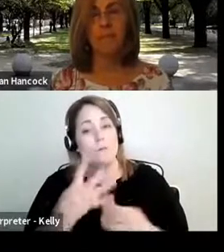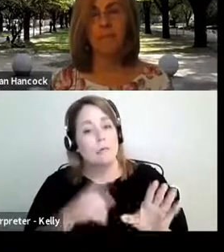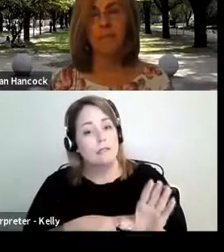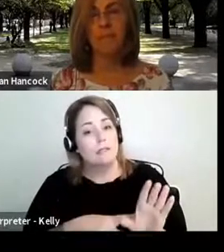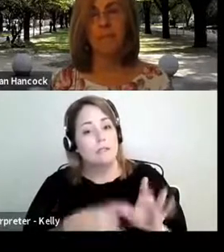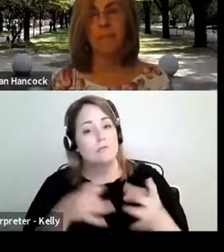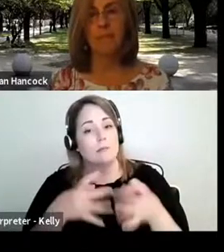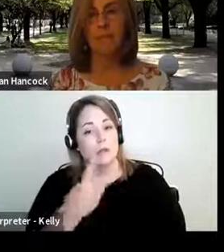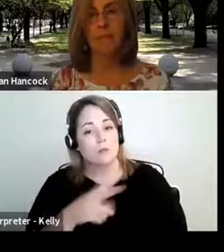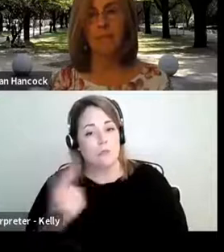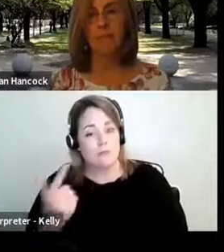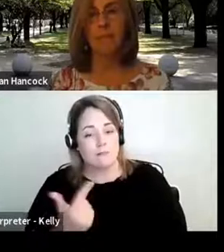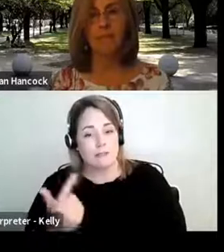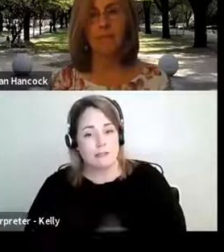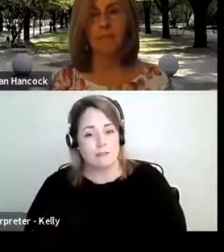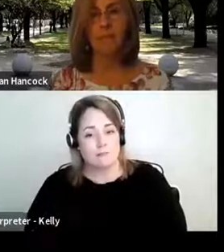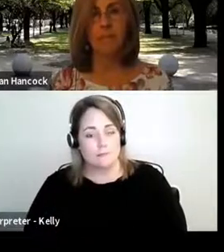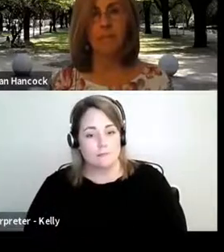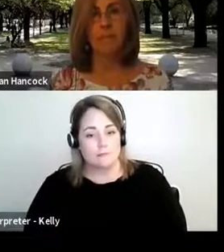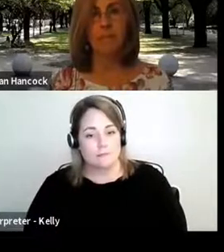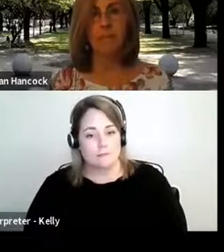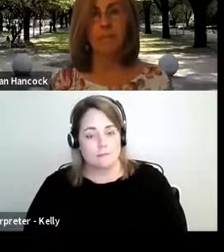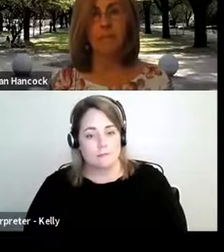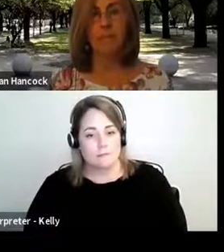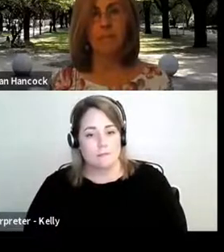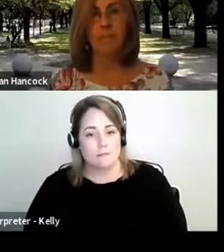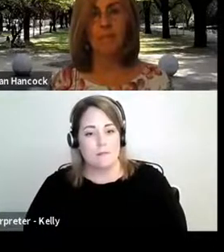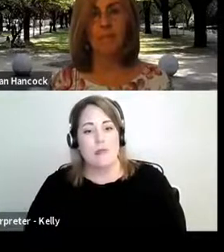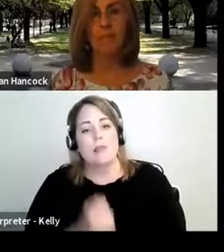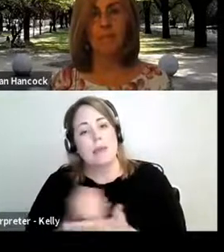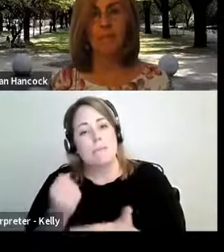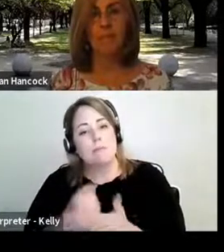Our participant numbers tend to fluctuate a little bit throughout the year.